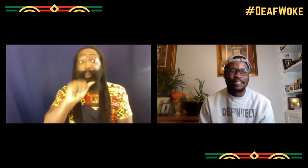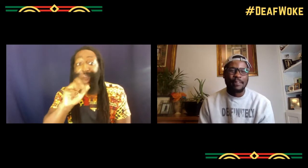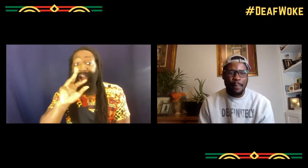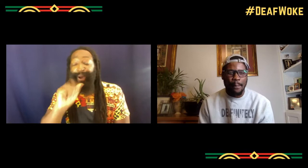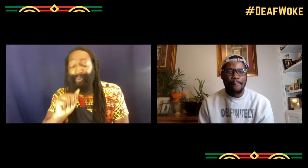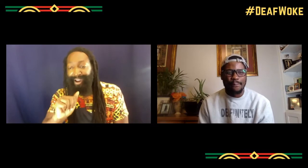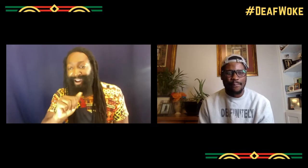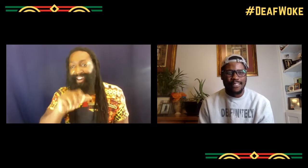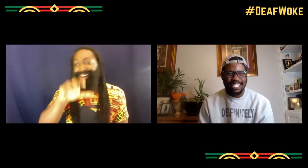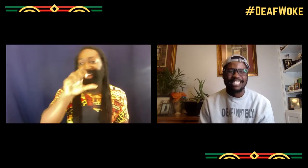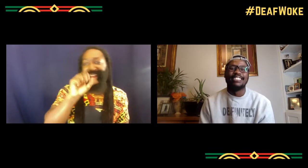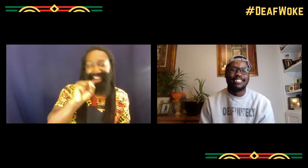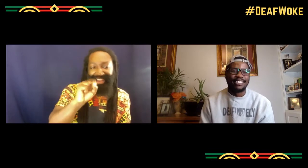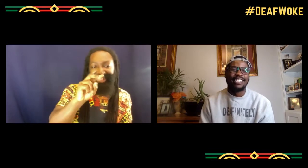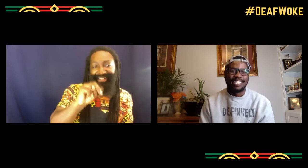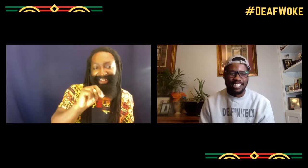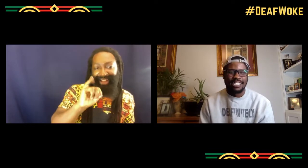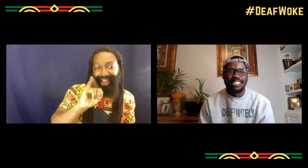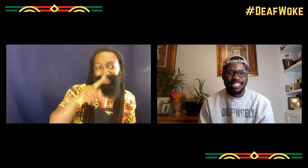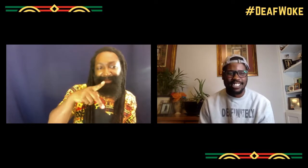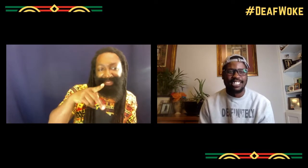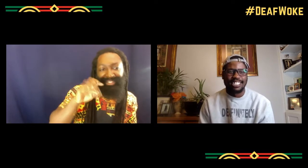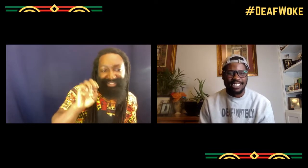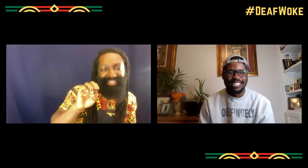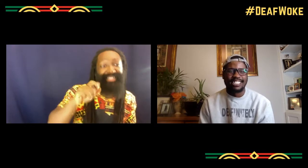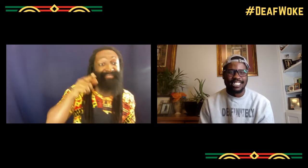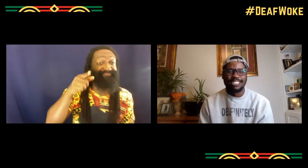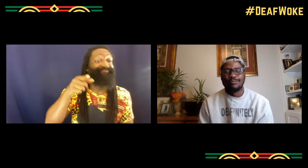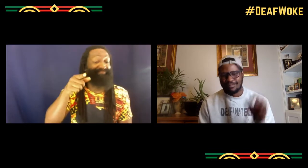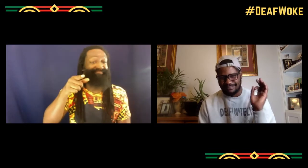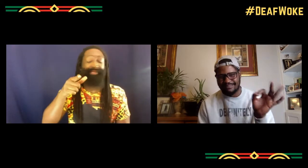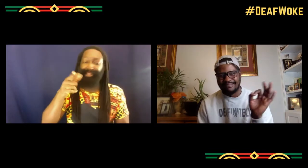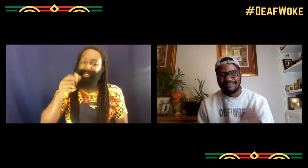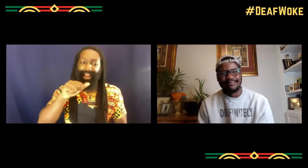Warren Wawa. Snipe.